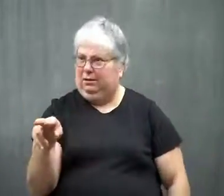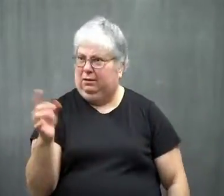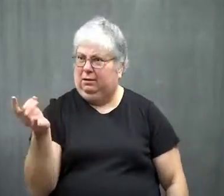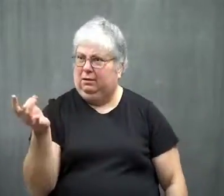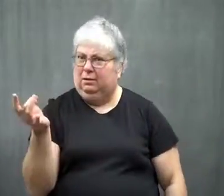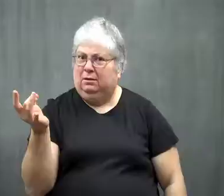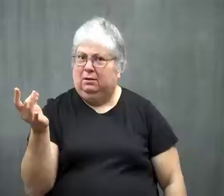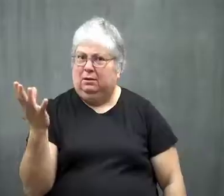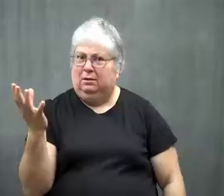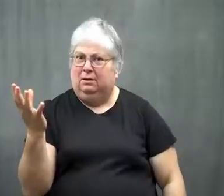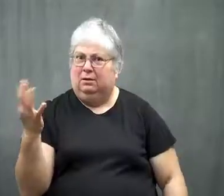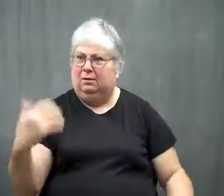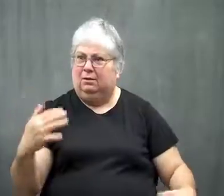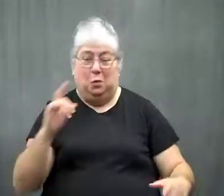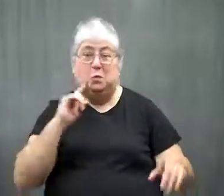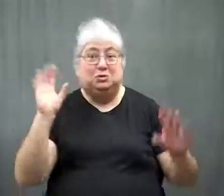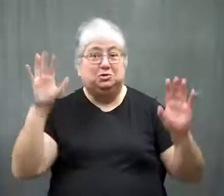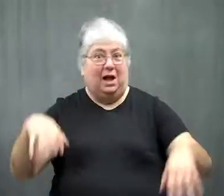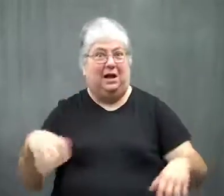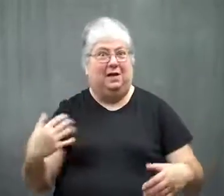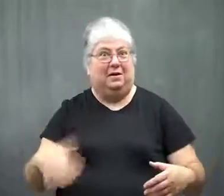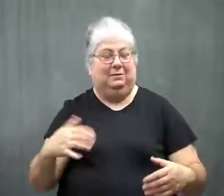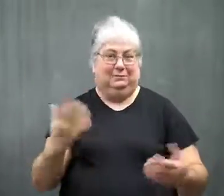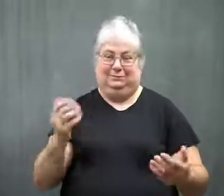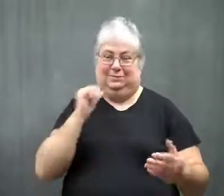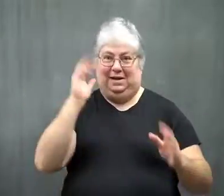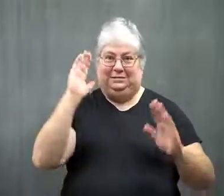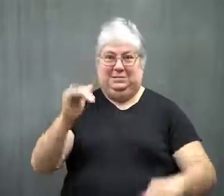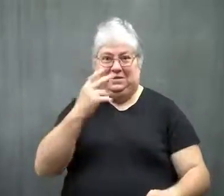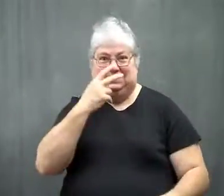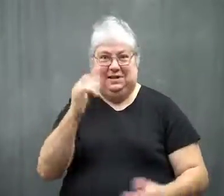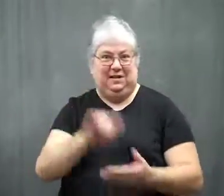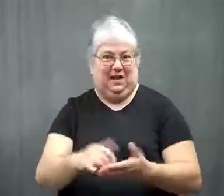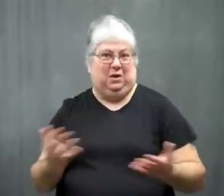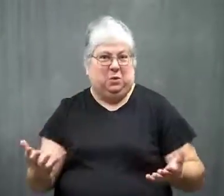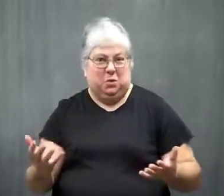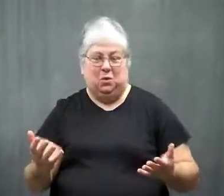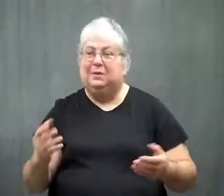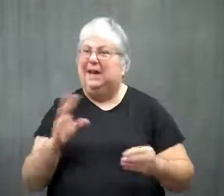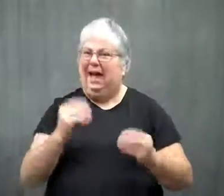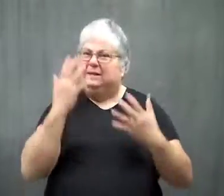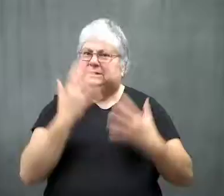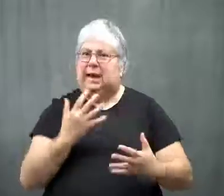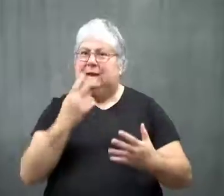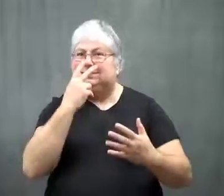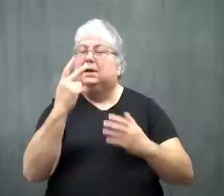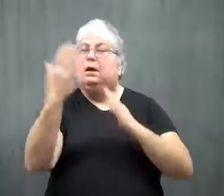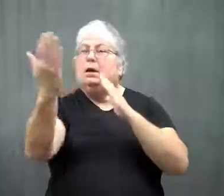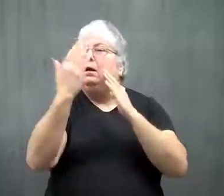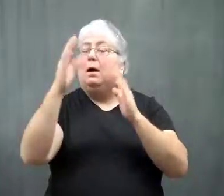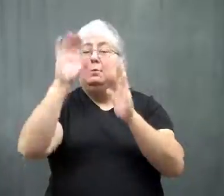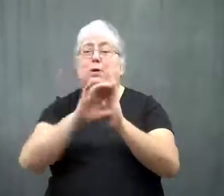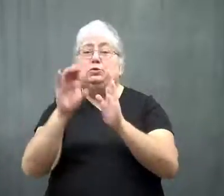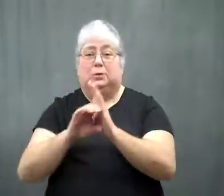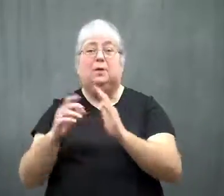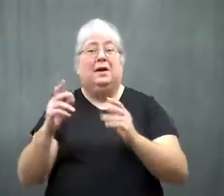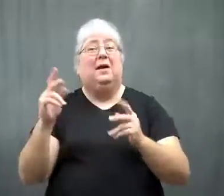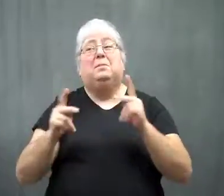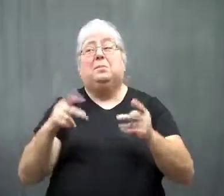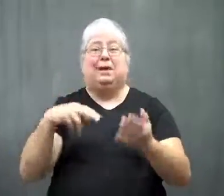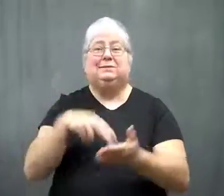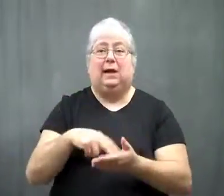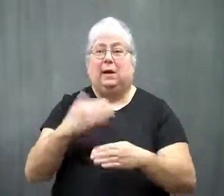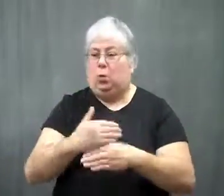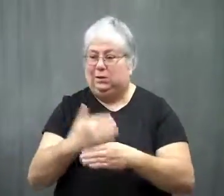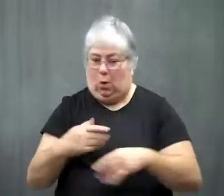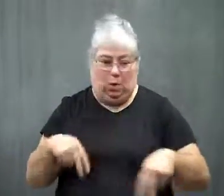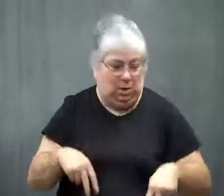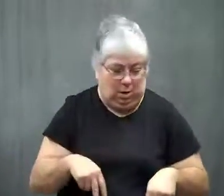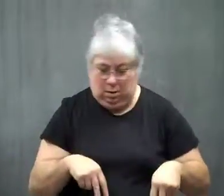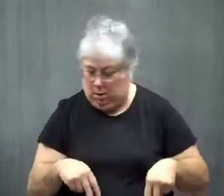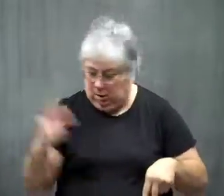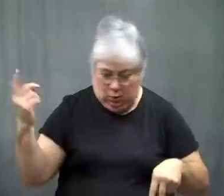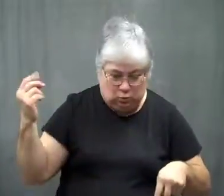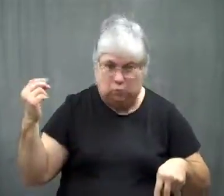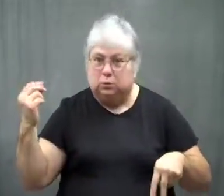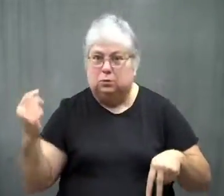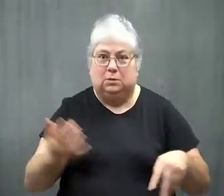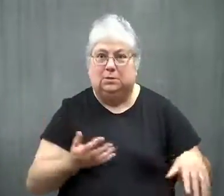It was incredible. I was shocked, I didn't expect to see that.